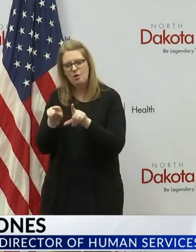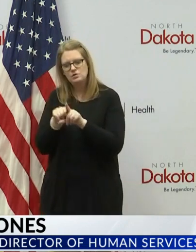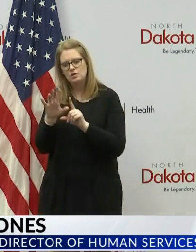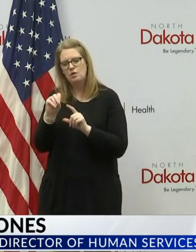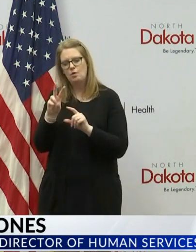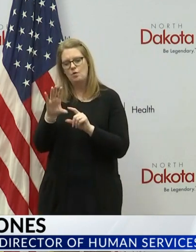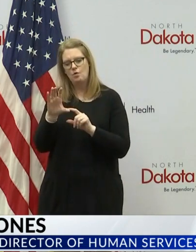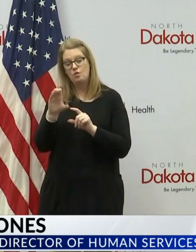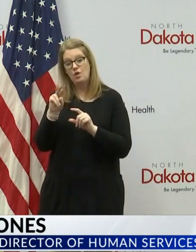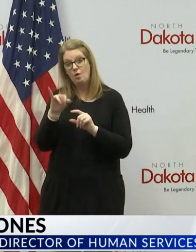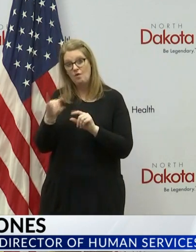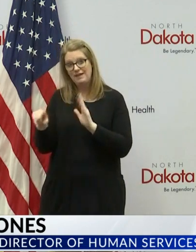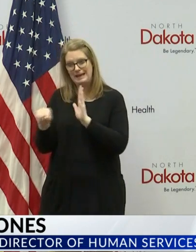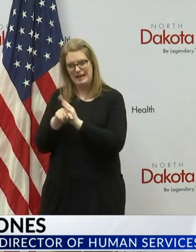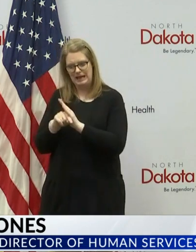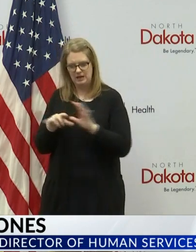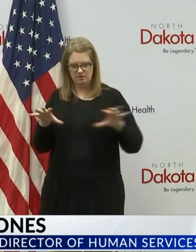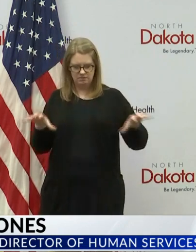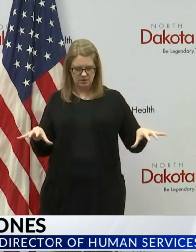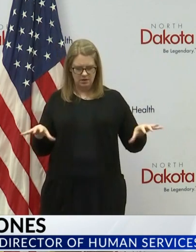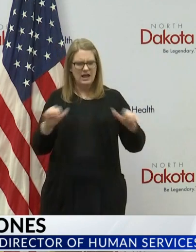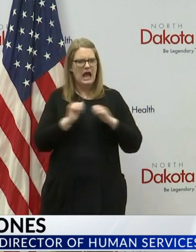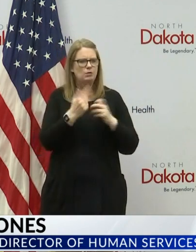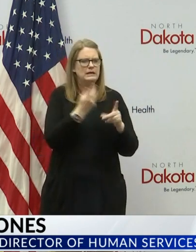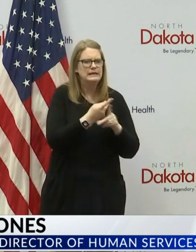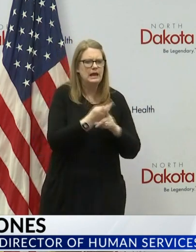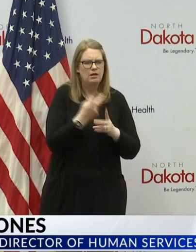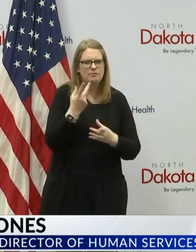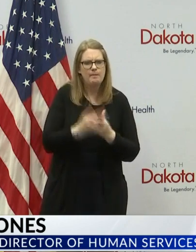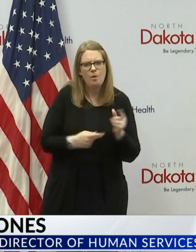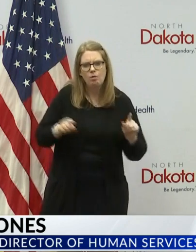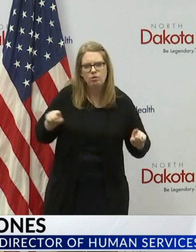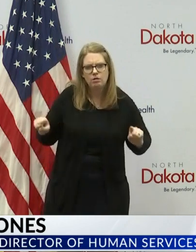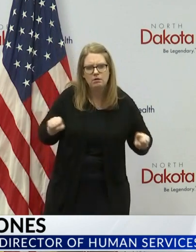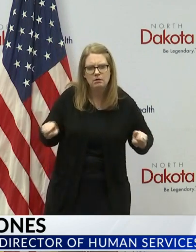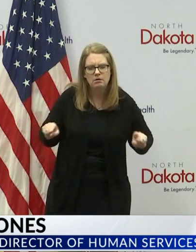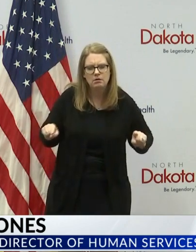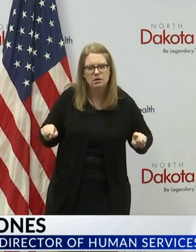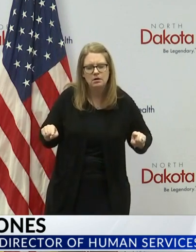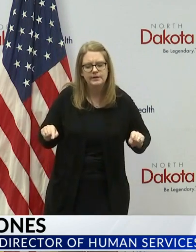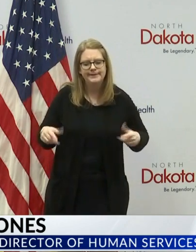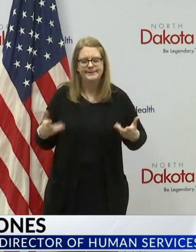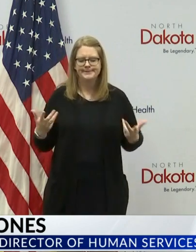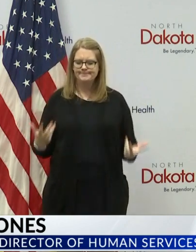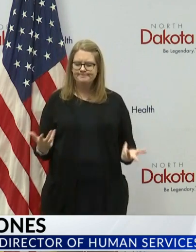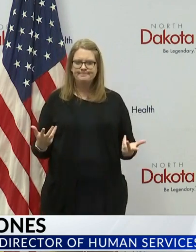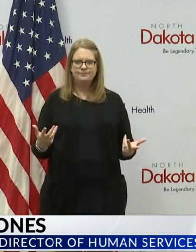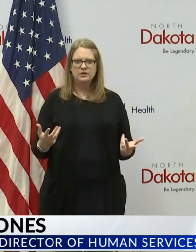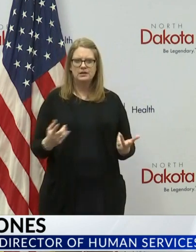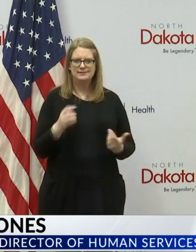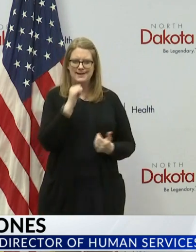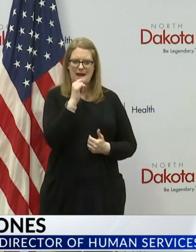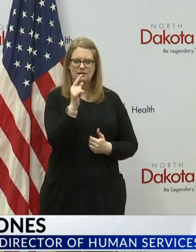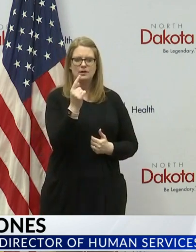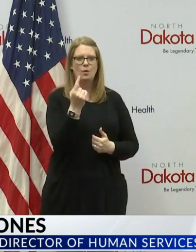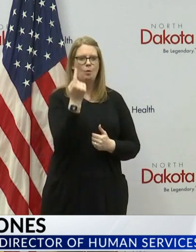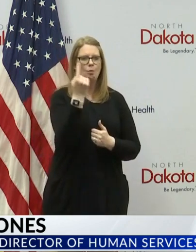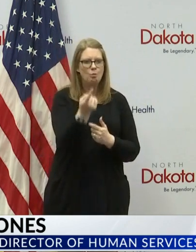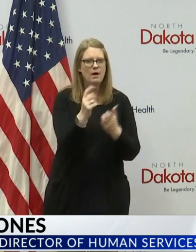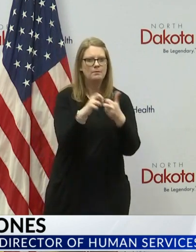HOW TO BEST SERVE THE POPULATION NOT JUST THE COVID